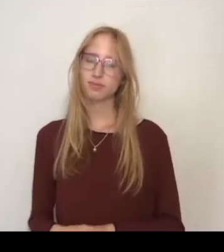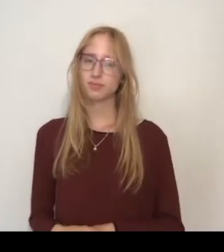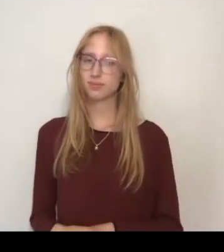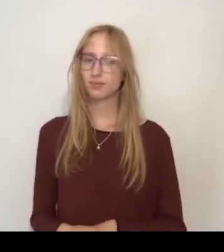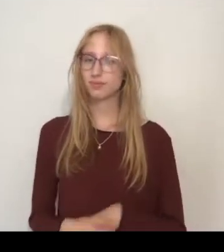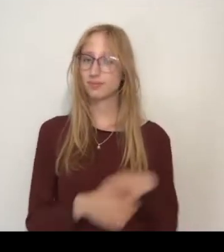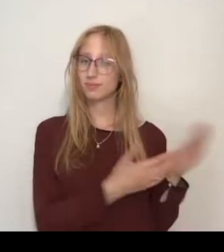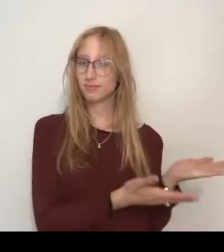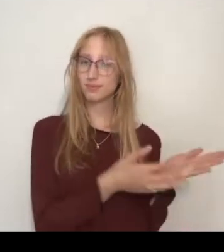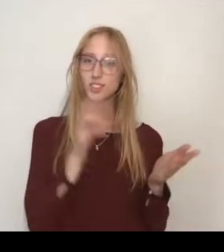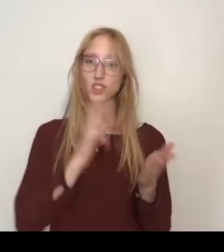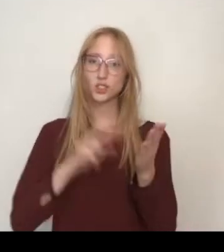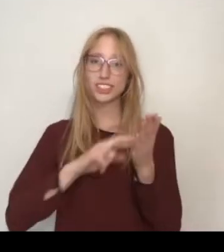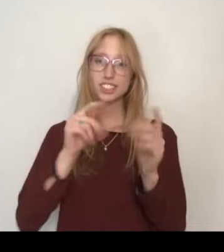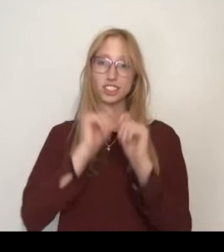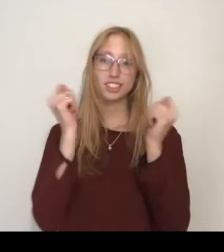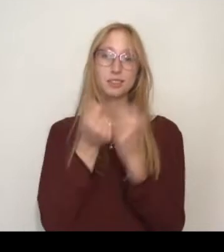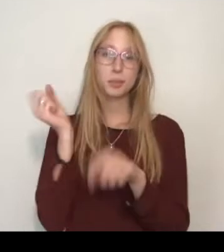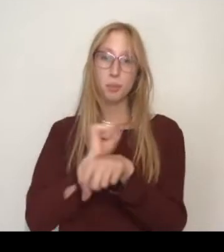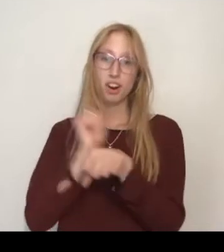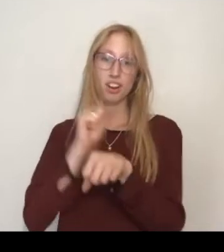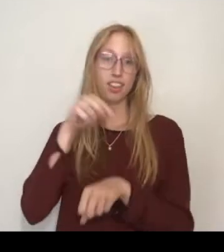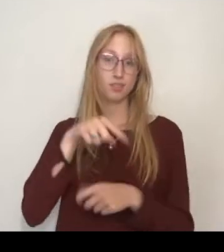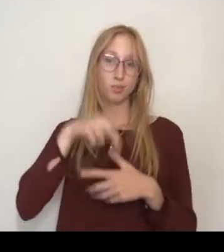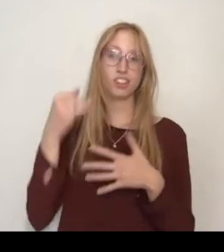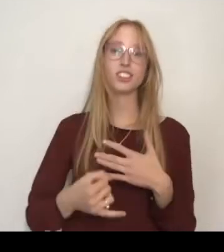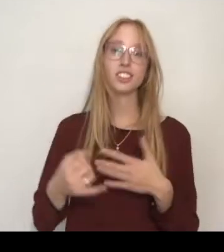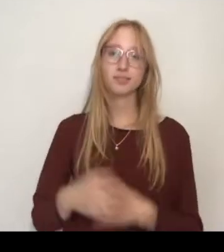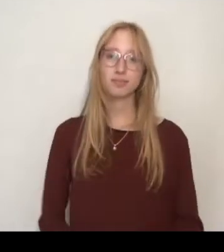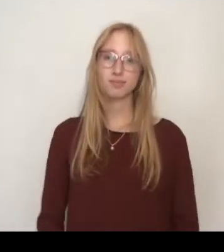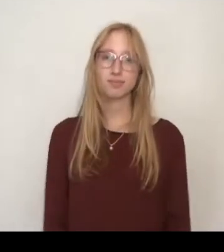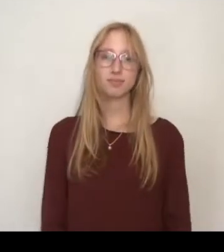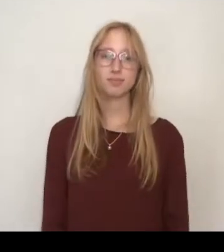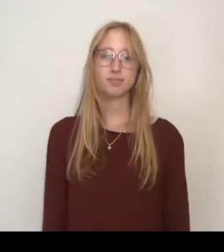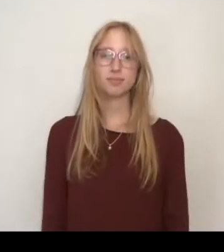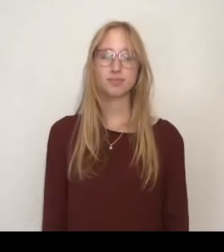This is the research team whom have also been working on this research project.